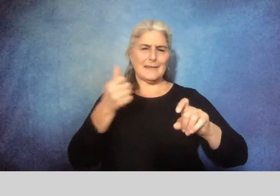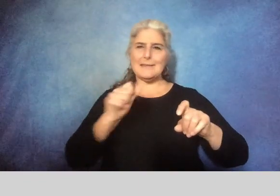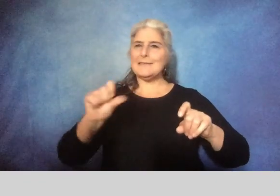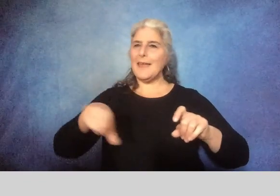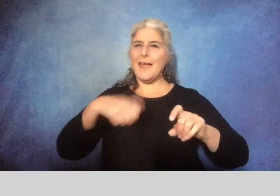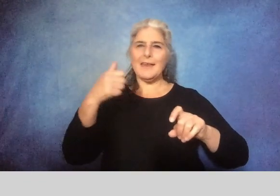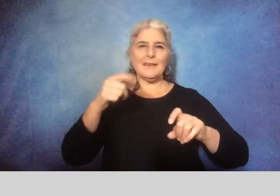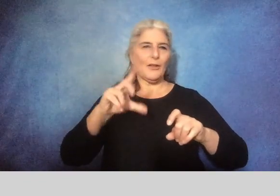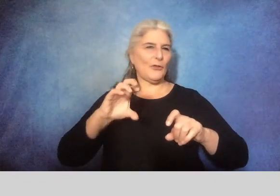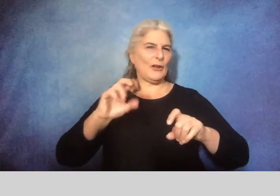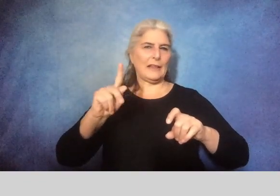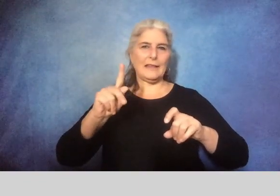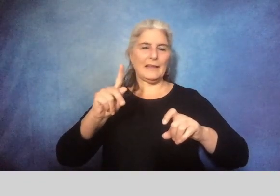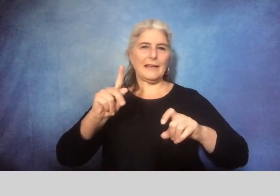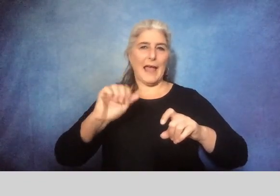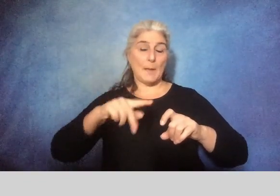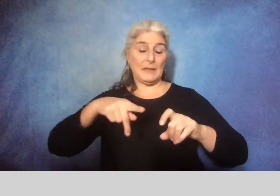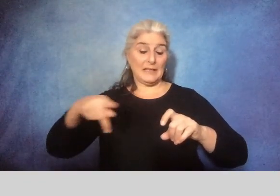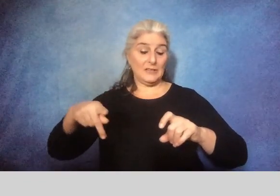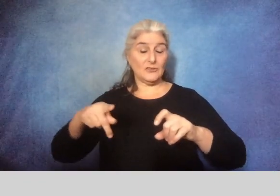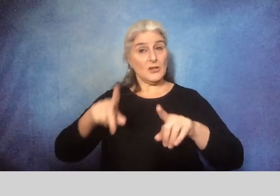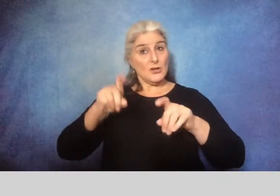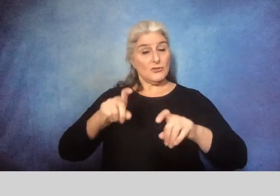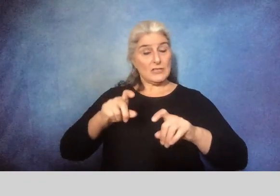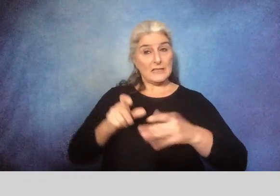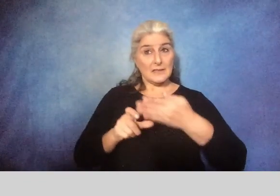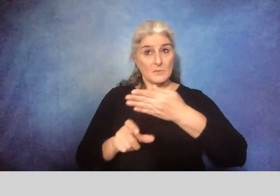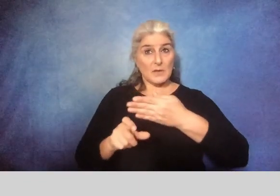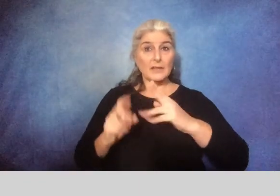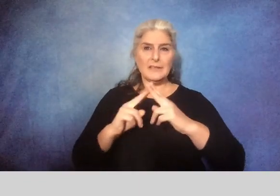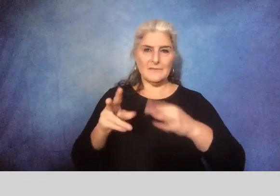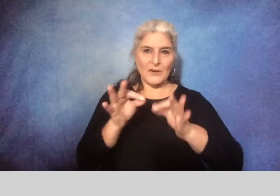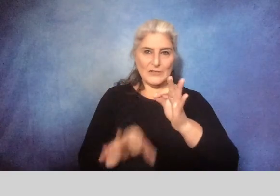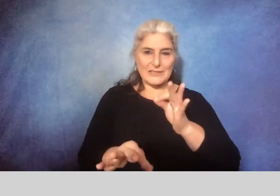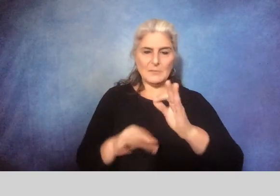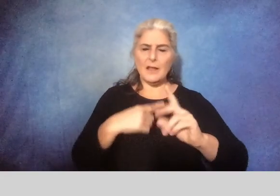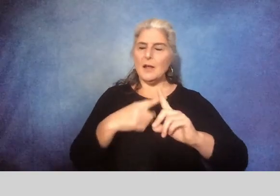click application. So testing the plugin is very simple and also straightforward.